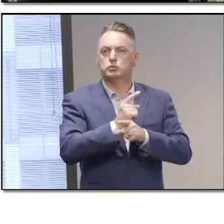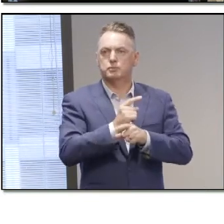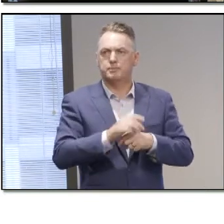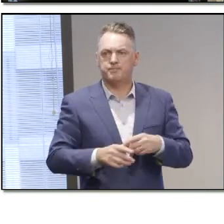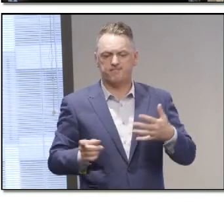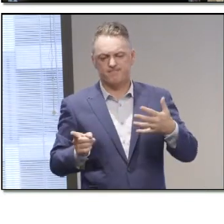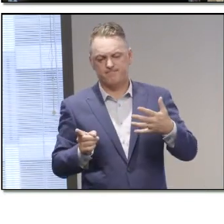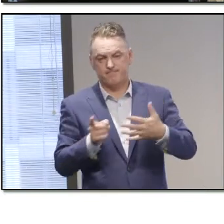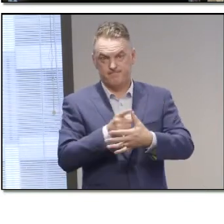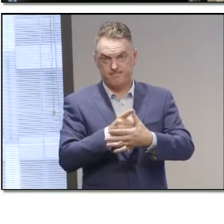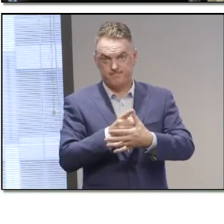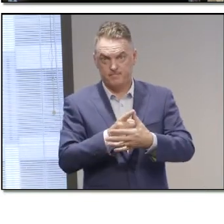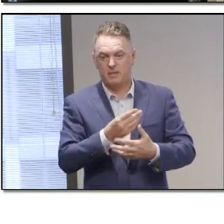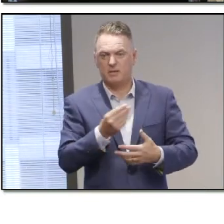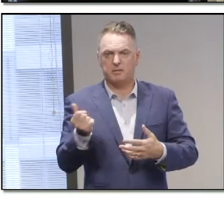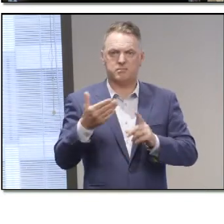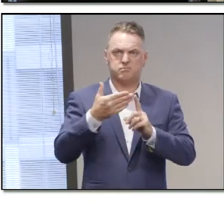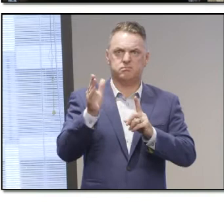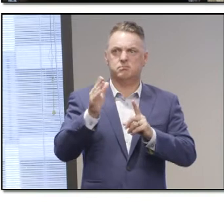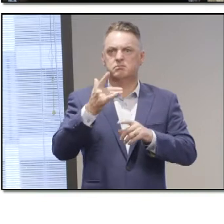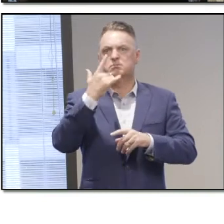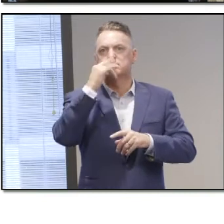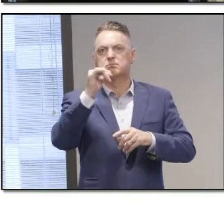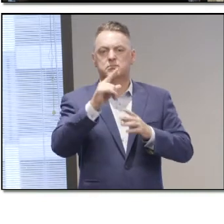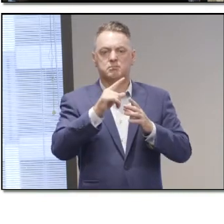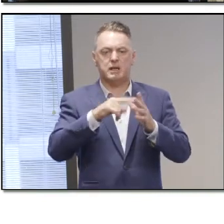talk a little bit about some of the adverse health outcomes from early life exposures.